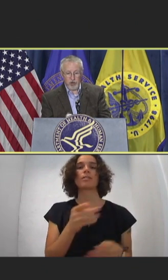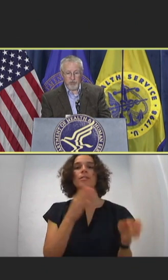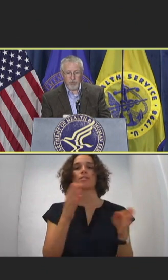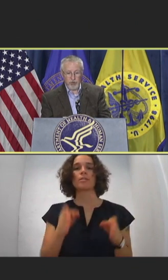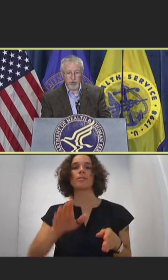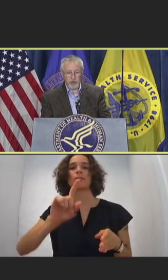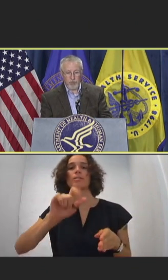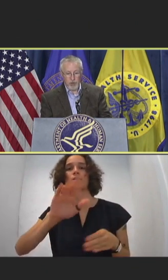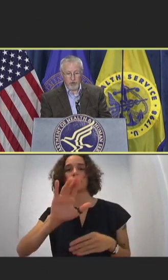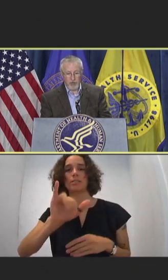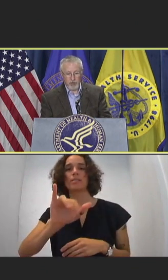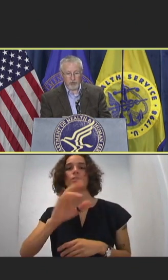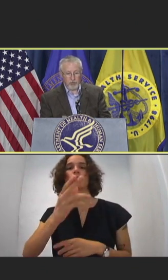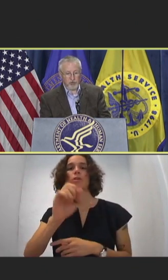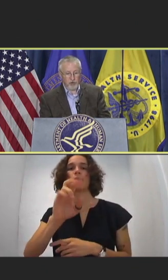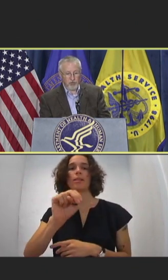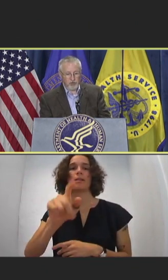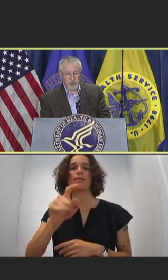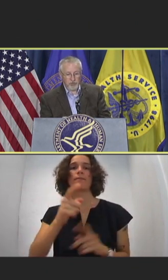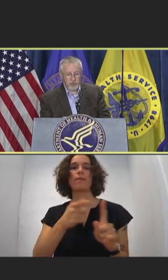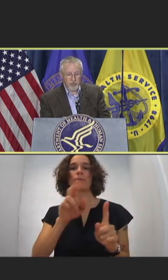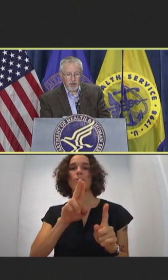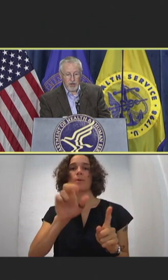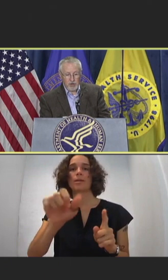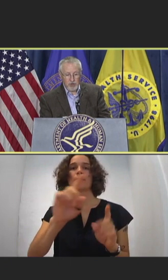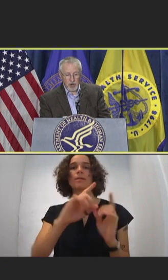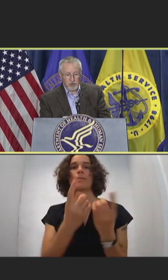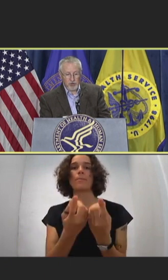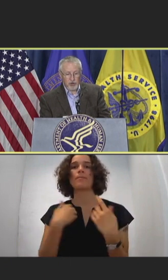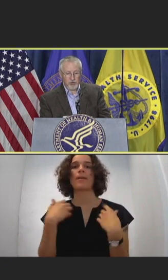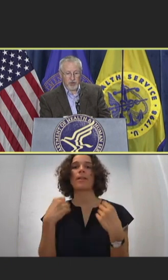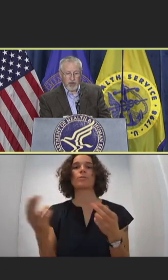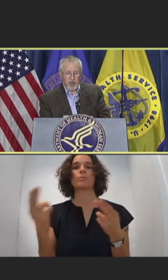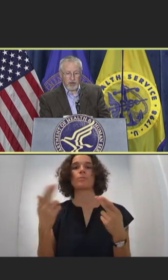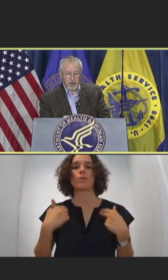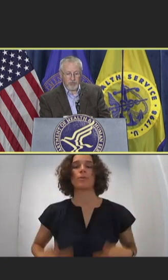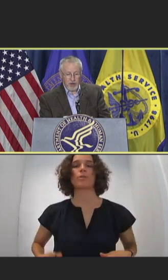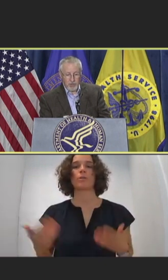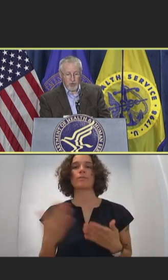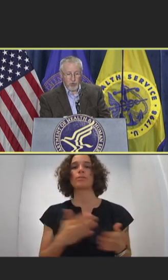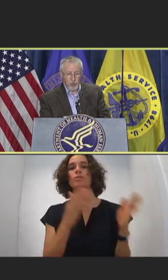from the U.S. Department of Health and Human Services, Dr. Judy Shlay, an NVAC member who works